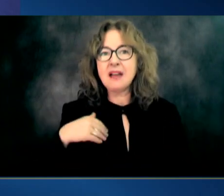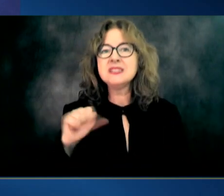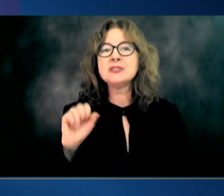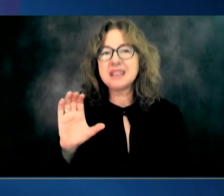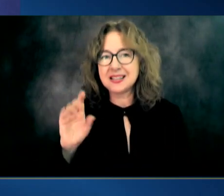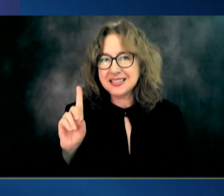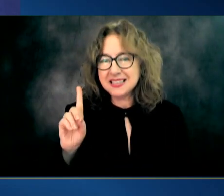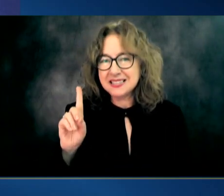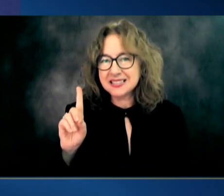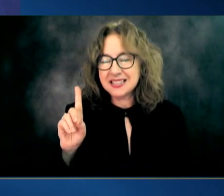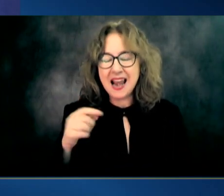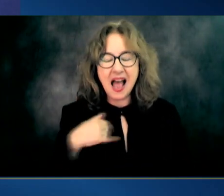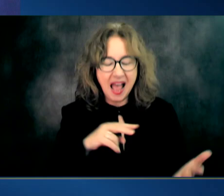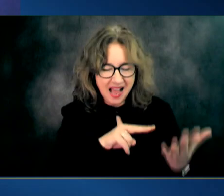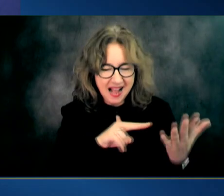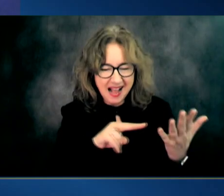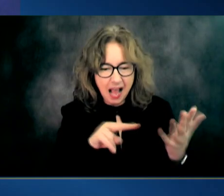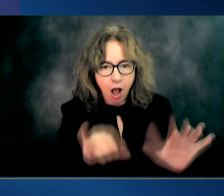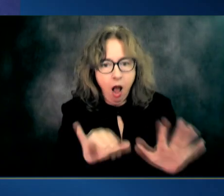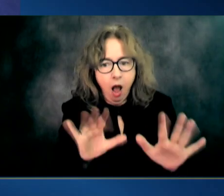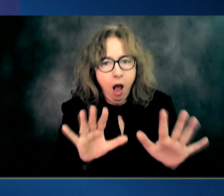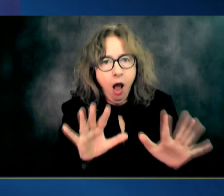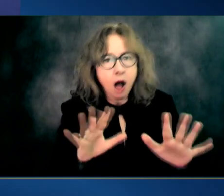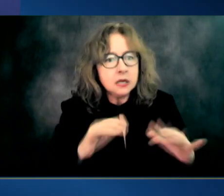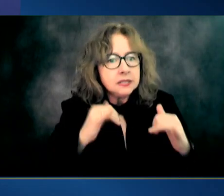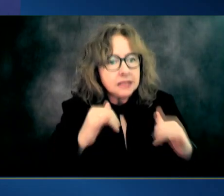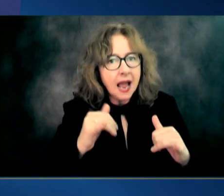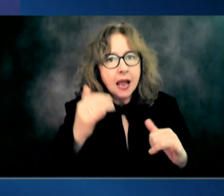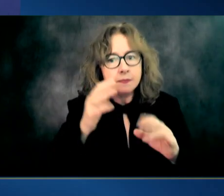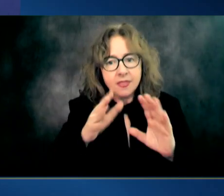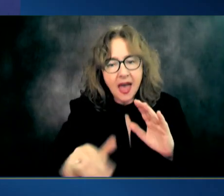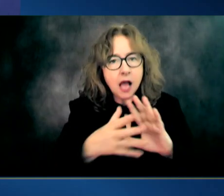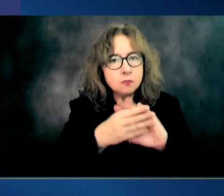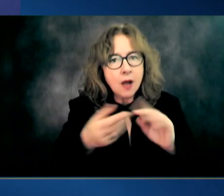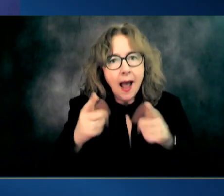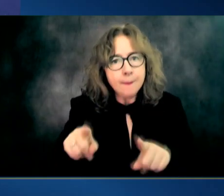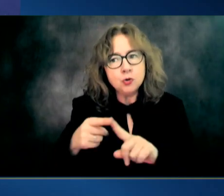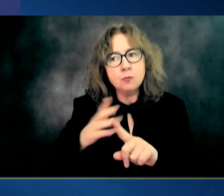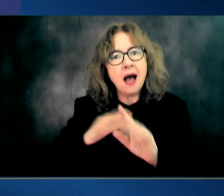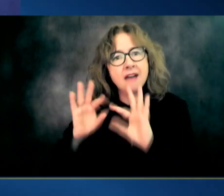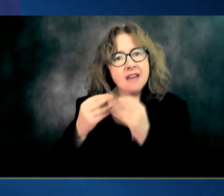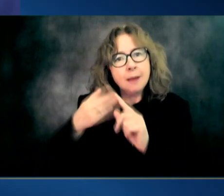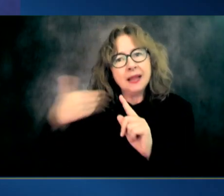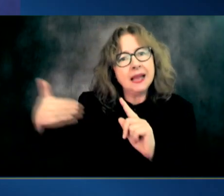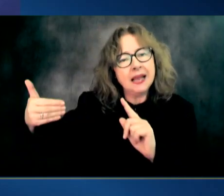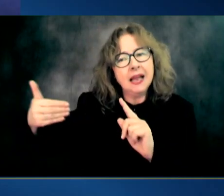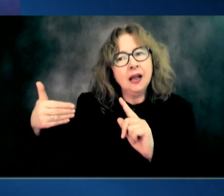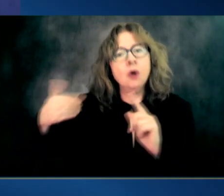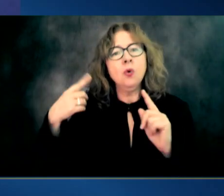story like that in my family history of a woman who's a great, great, great, great,